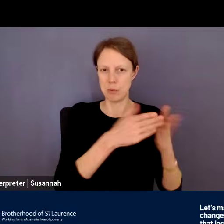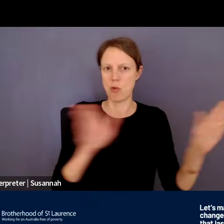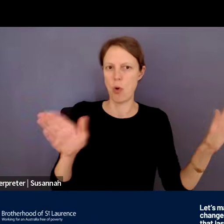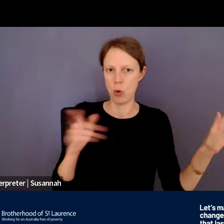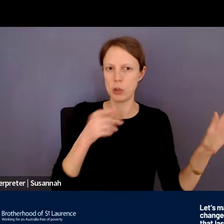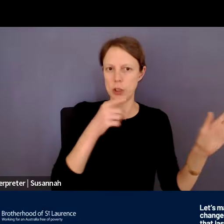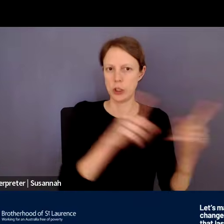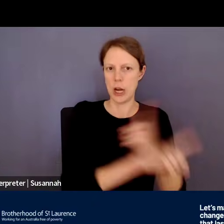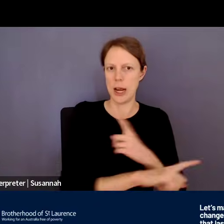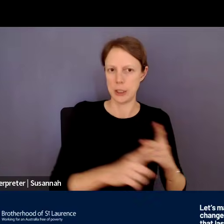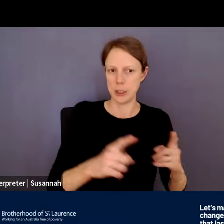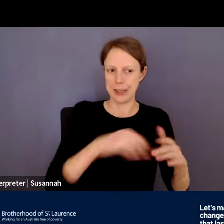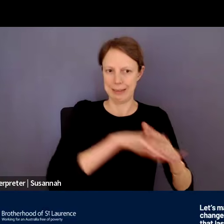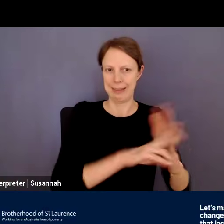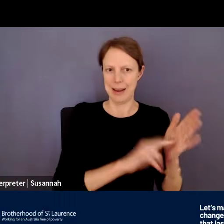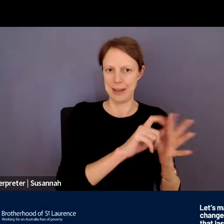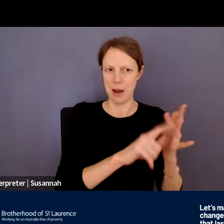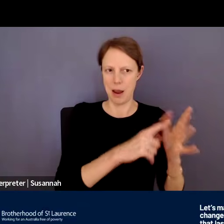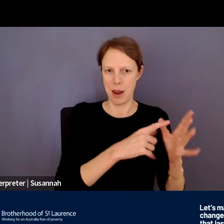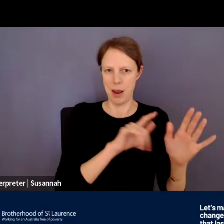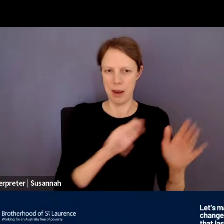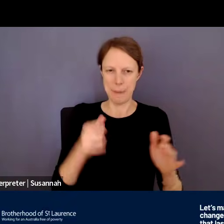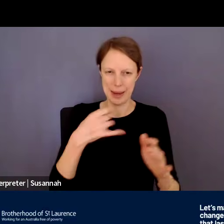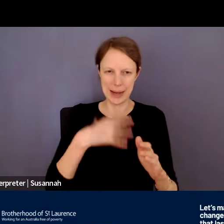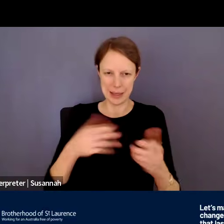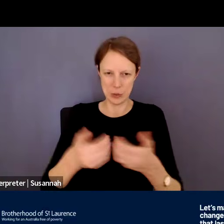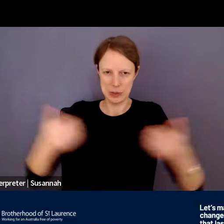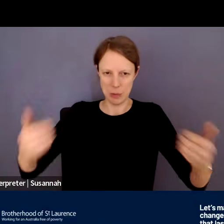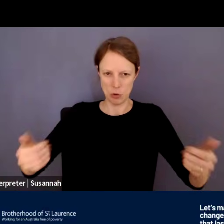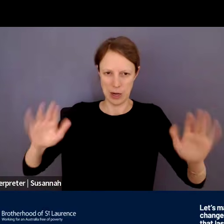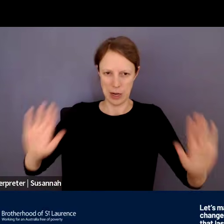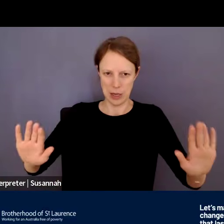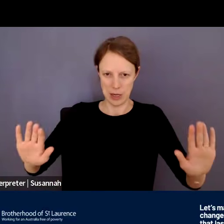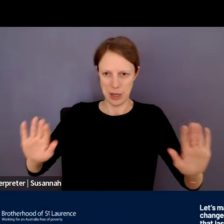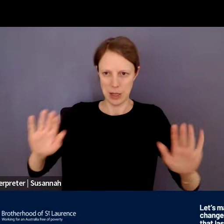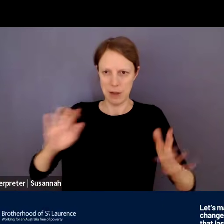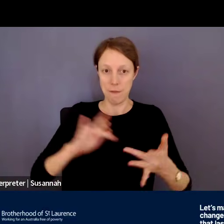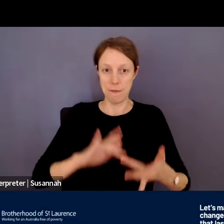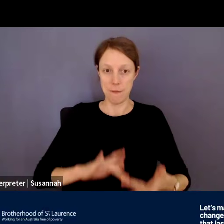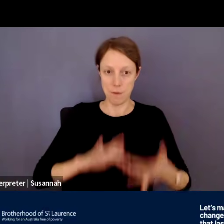So I think it's worth just kind of demarcating the formal eligibility for NDIS doesn't change.